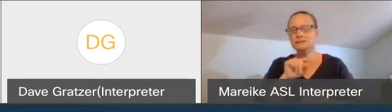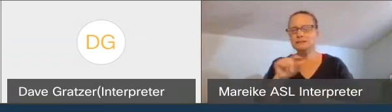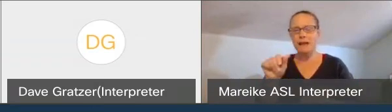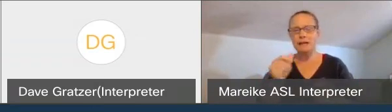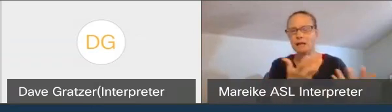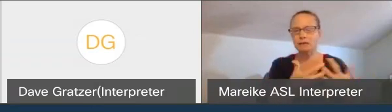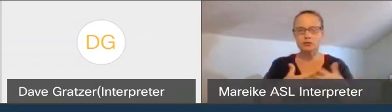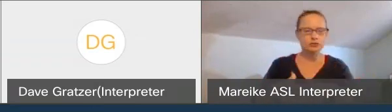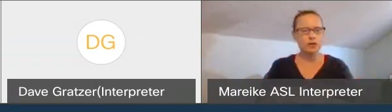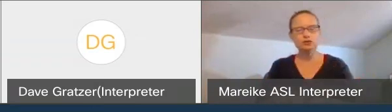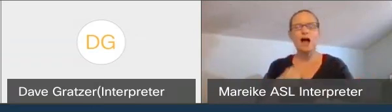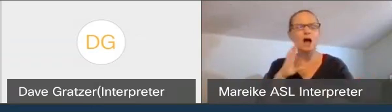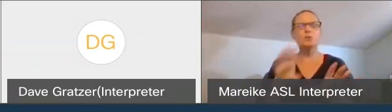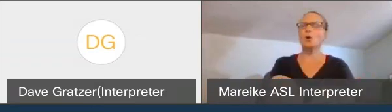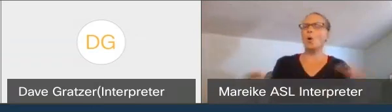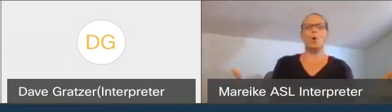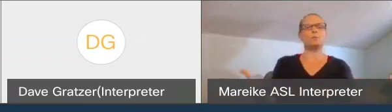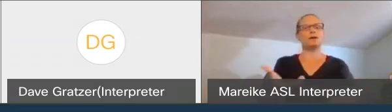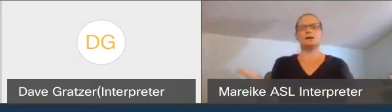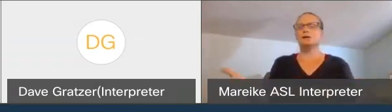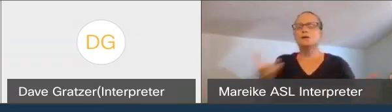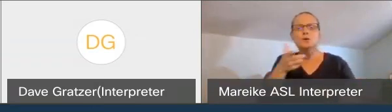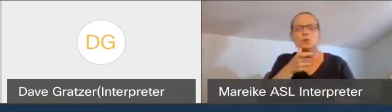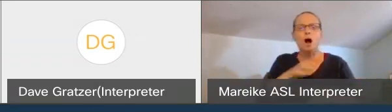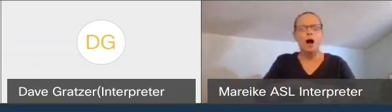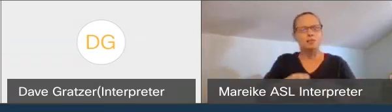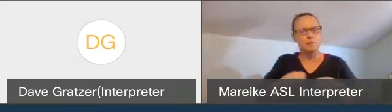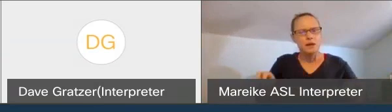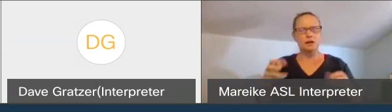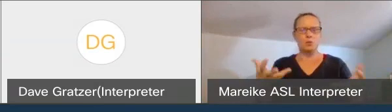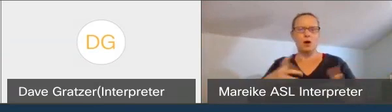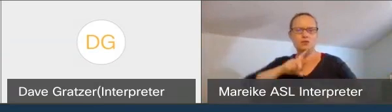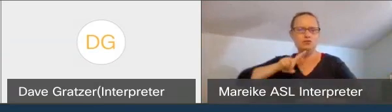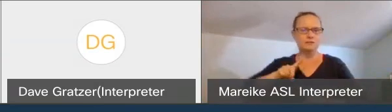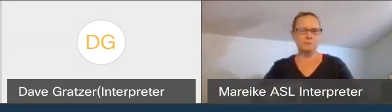And I'm just gonna open this up to whoever on the panel would-- would like to speak to this.